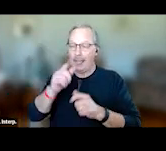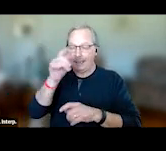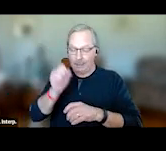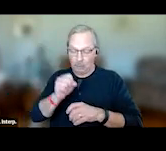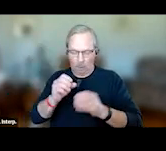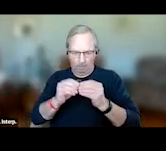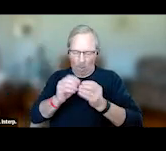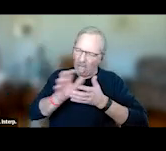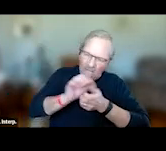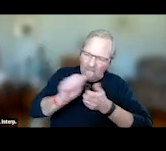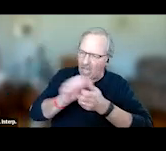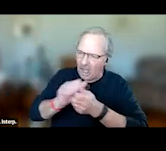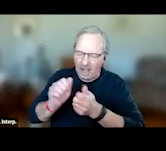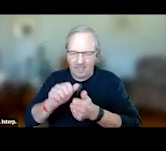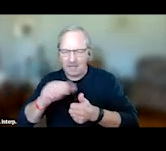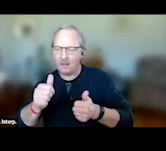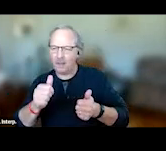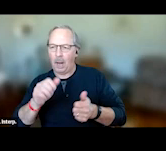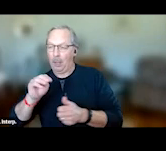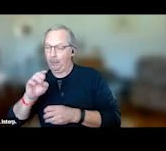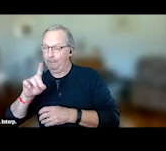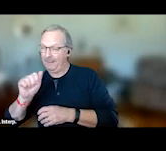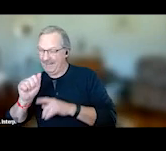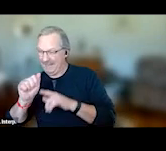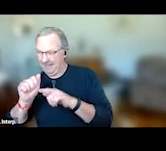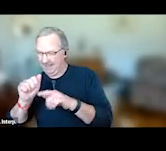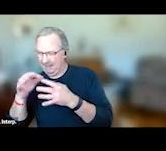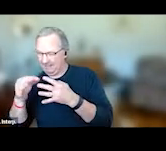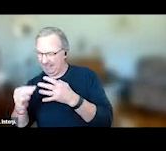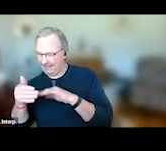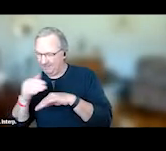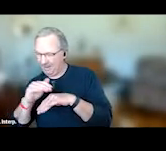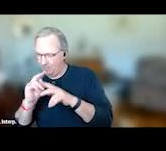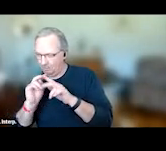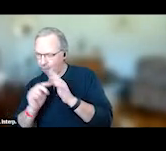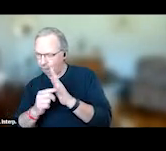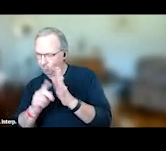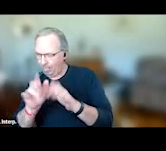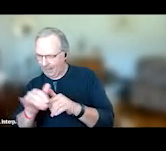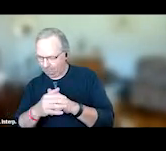which is often pushed by the media's selective coverage, which we see all the time, right?